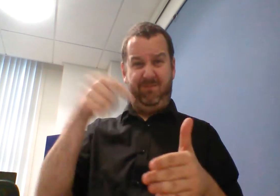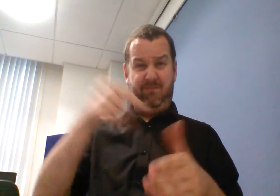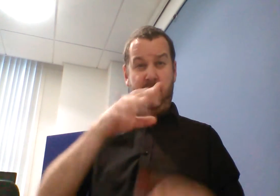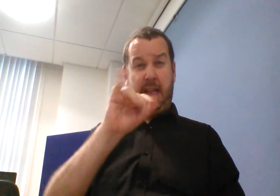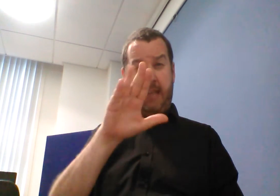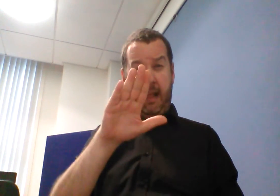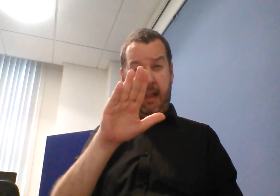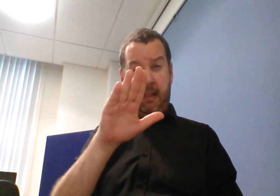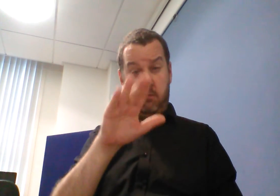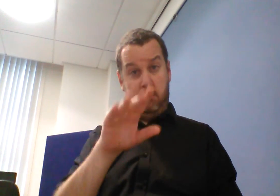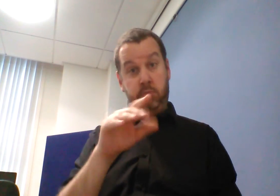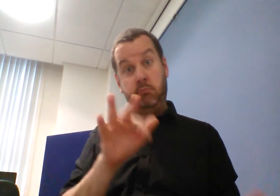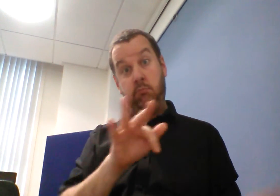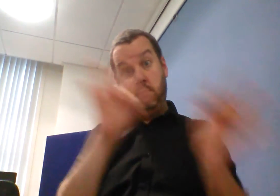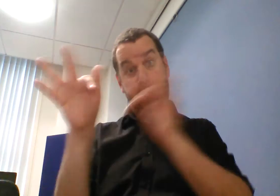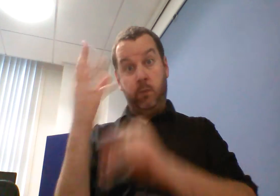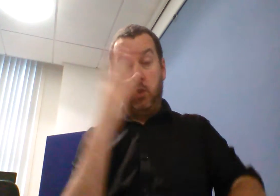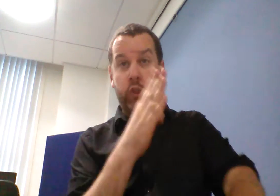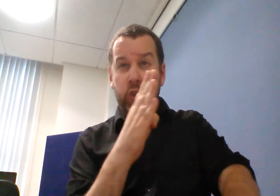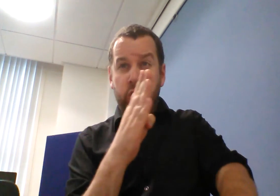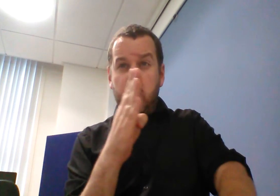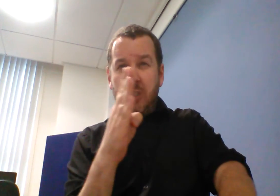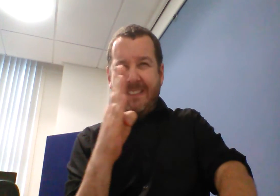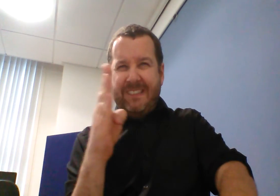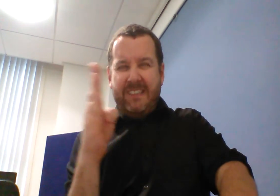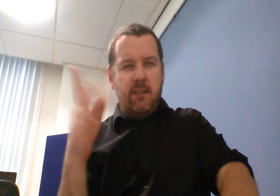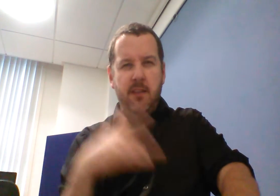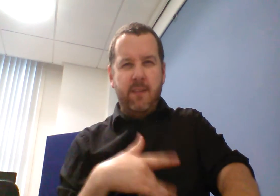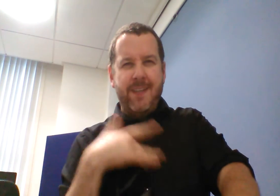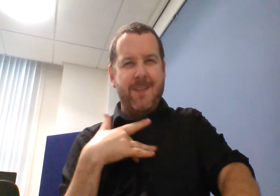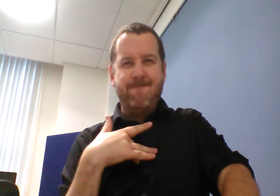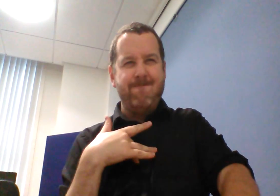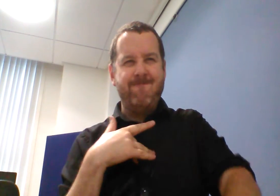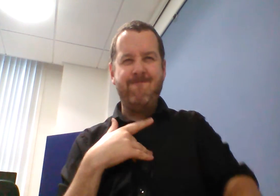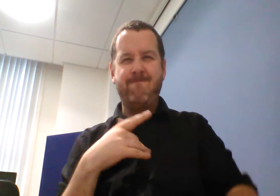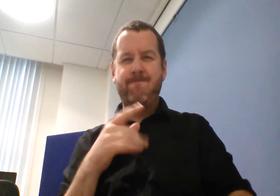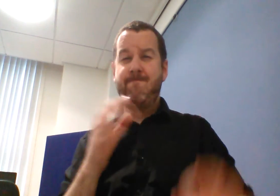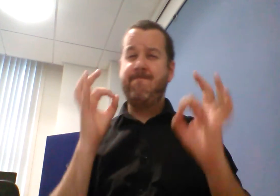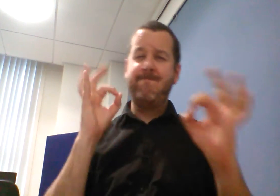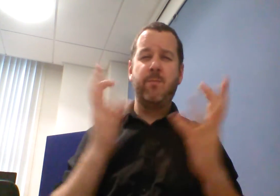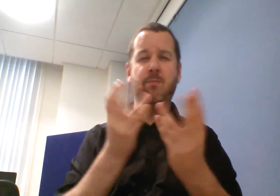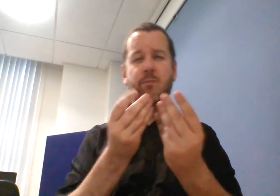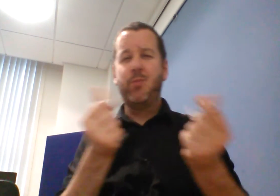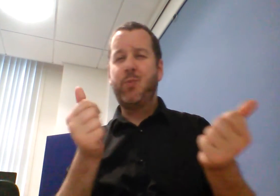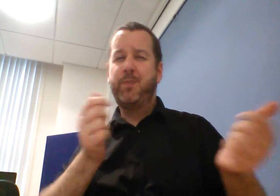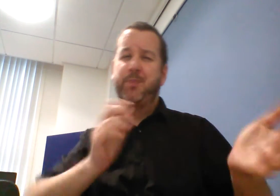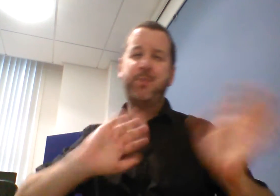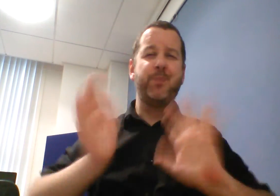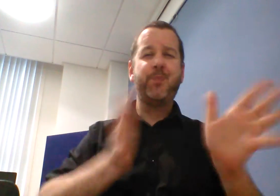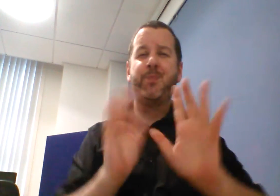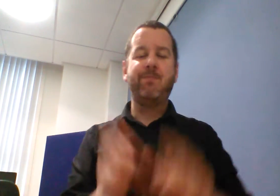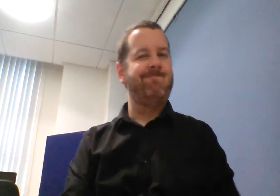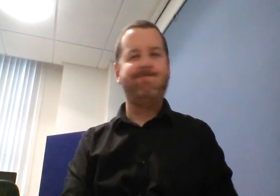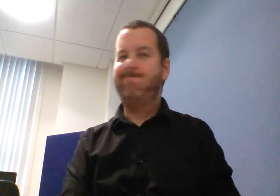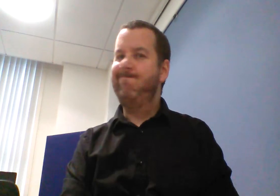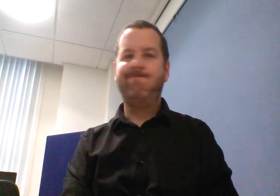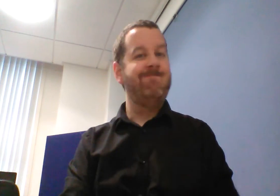And when I re-watched my presentation, I didn't feel my ISL was as smoth and clear as it should have been.